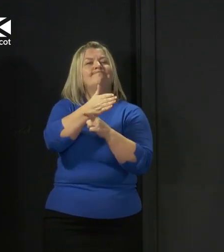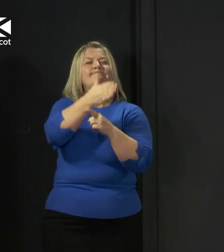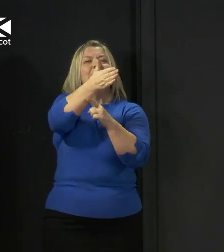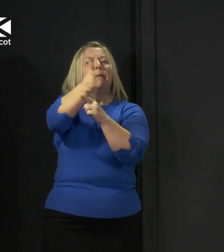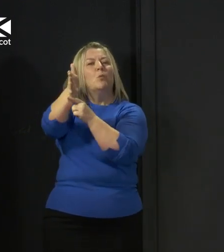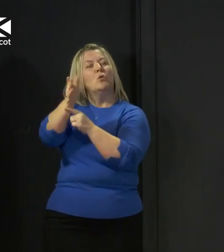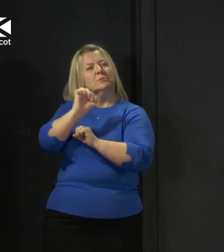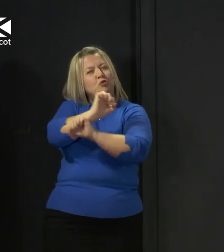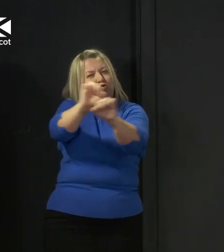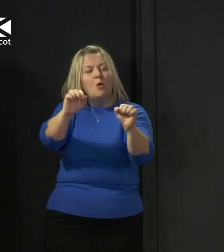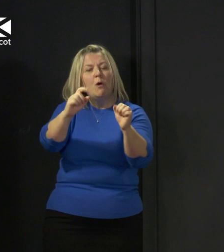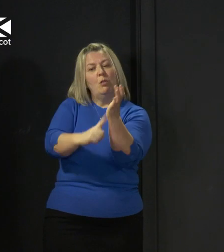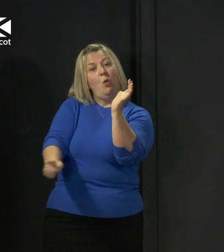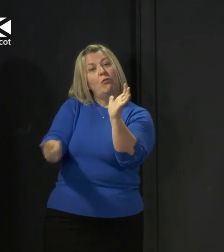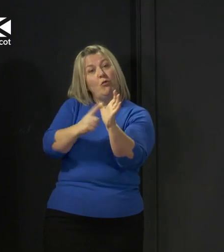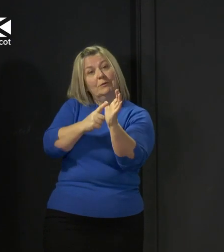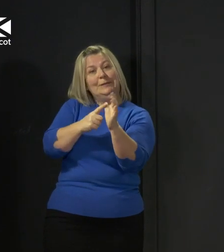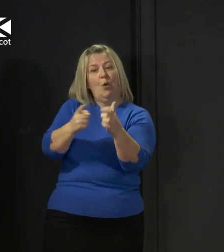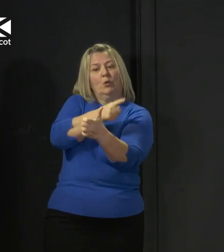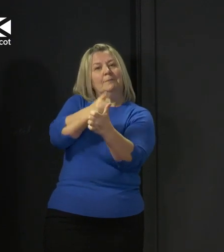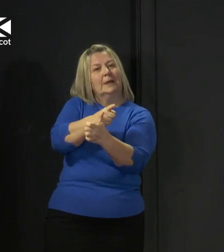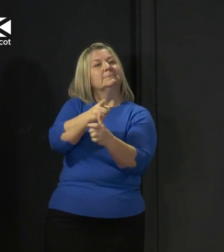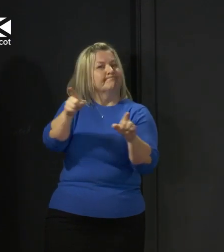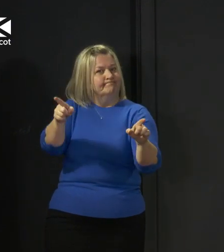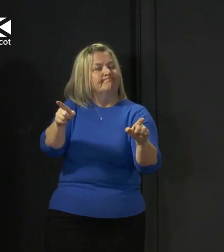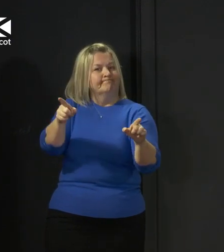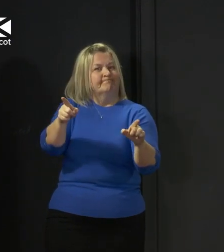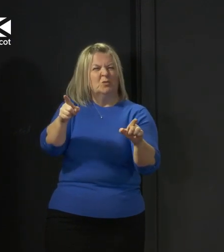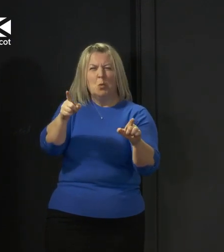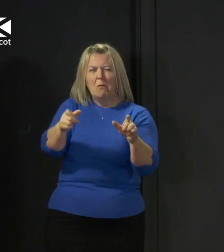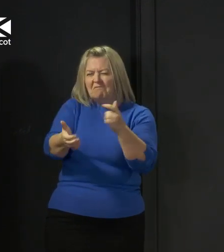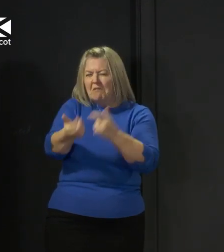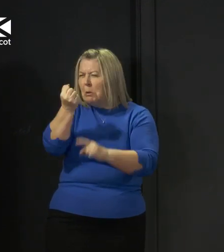what assistance is available in your own area and what support might best meet